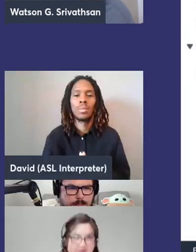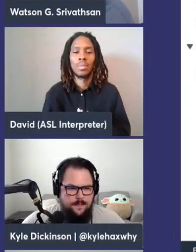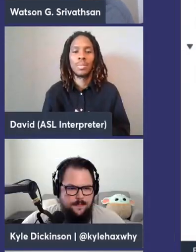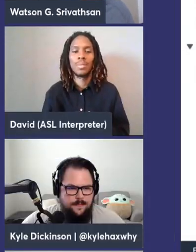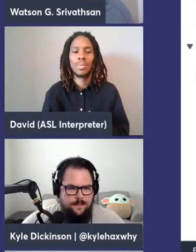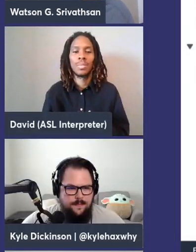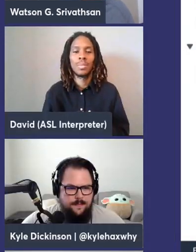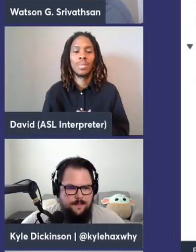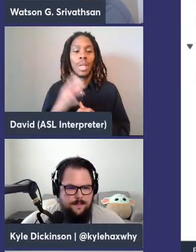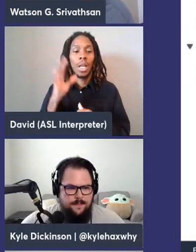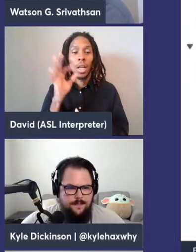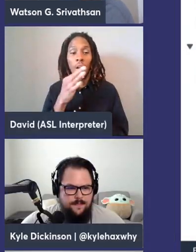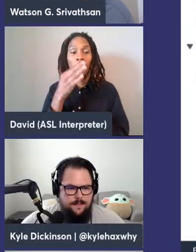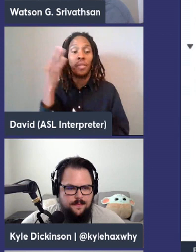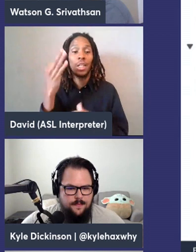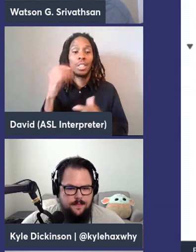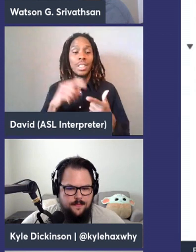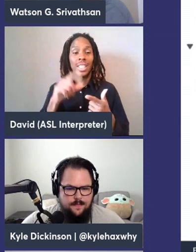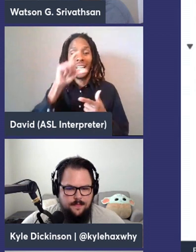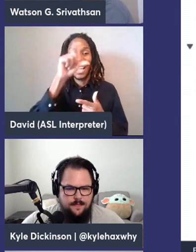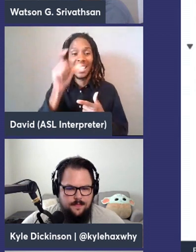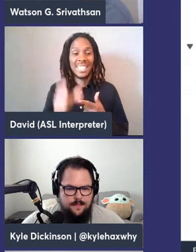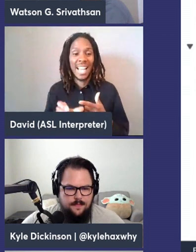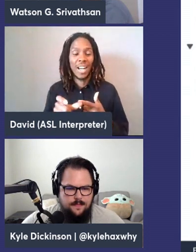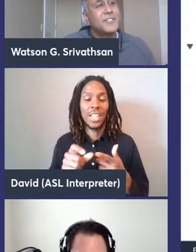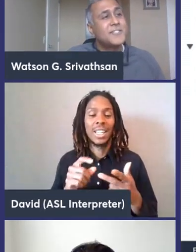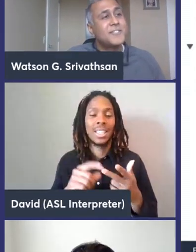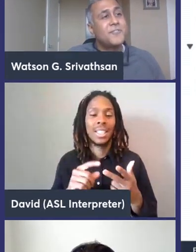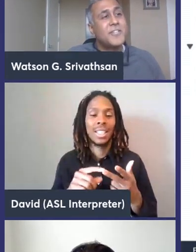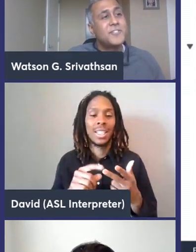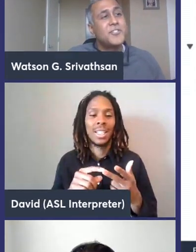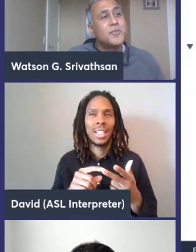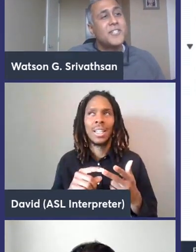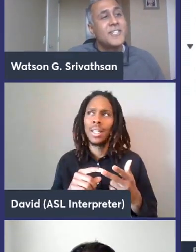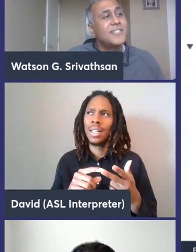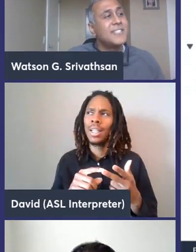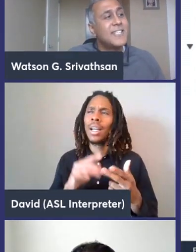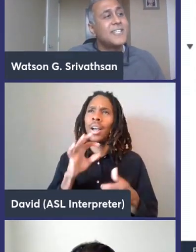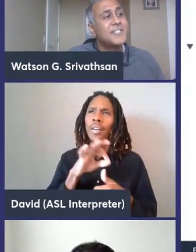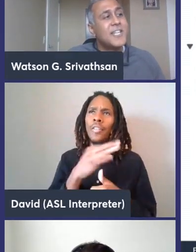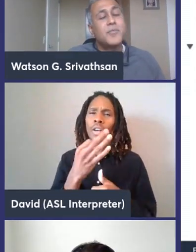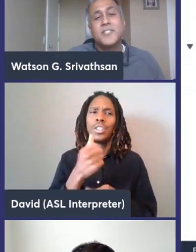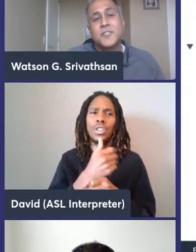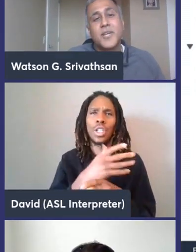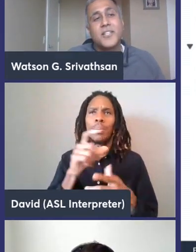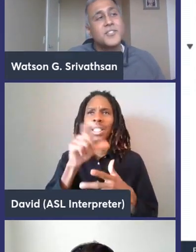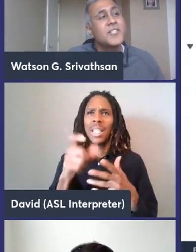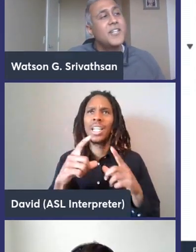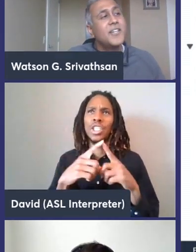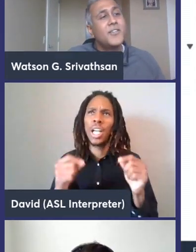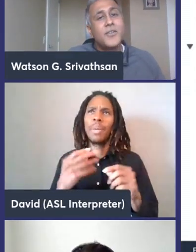French, Italian, and those are French, German, Hindi, Italian, Japanese and Spanish.